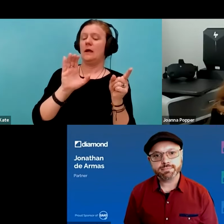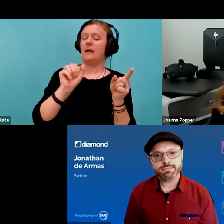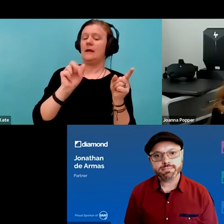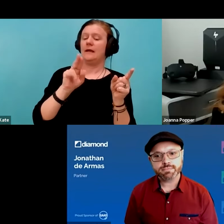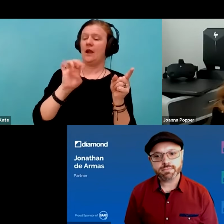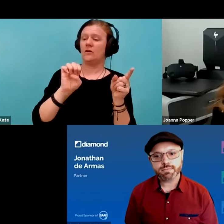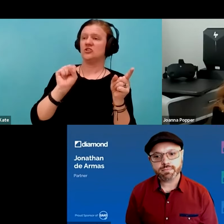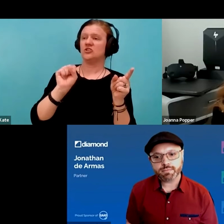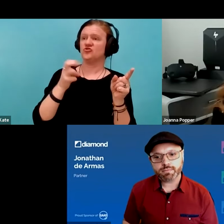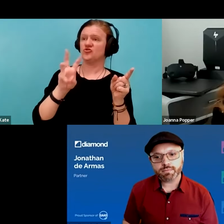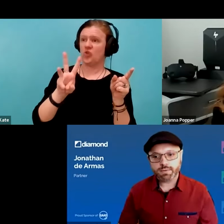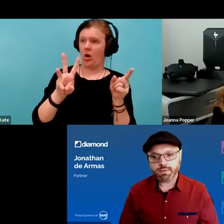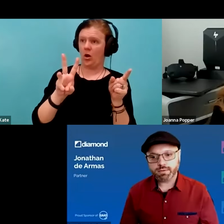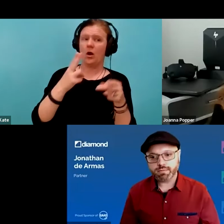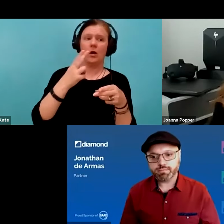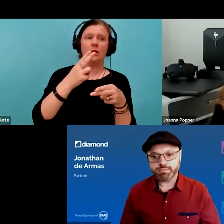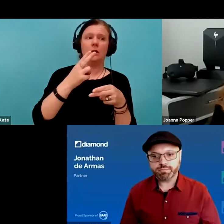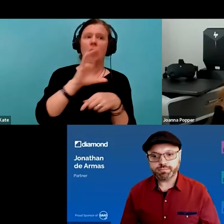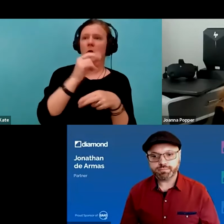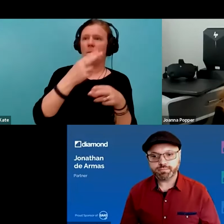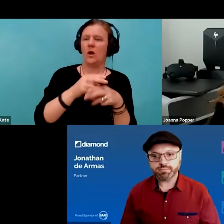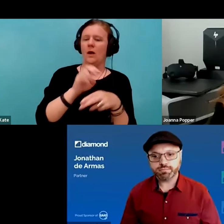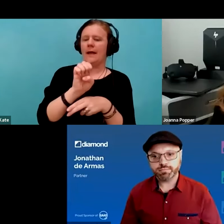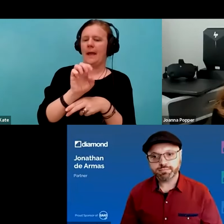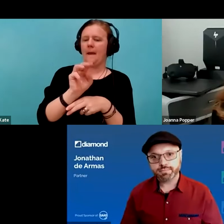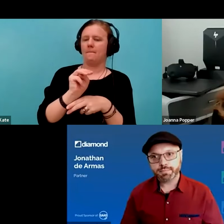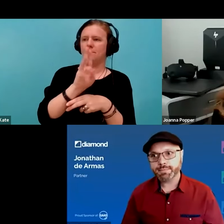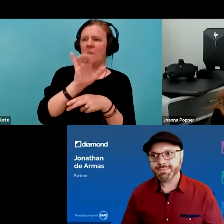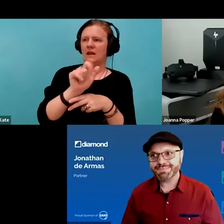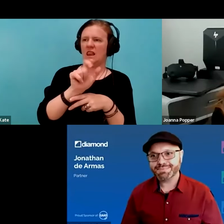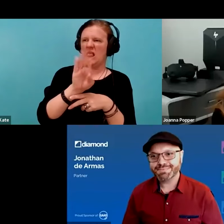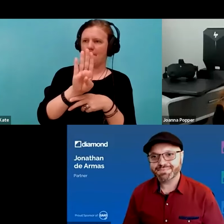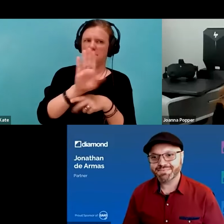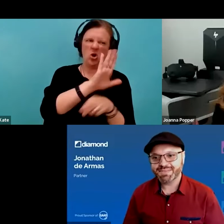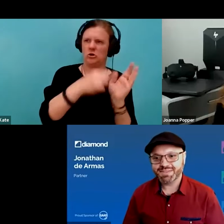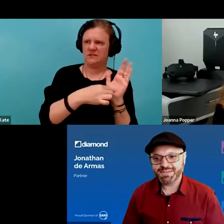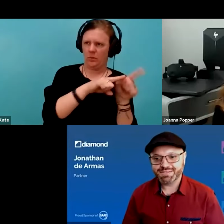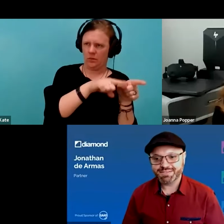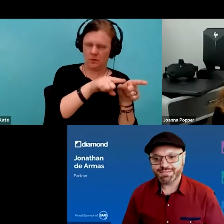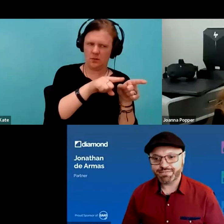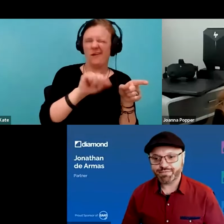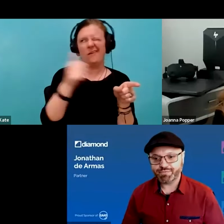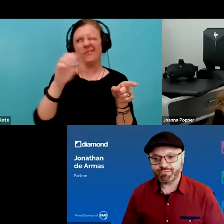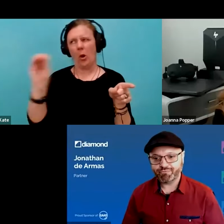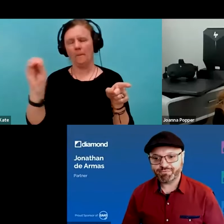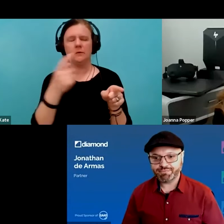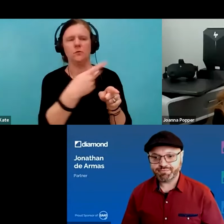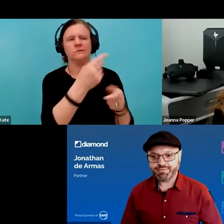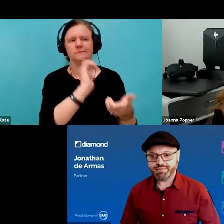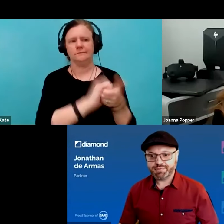founder of a company called embodied labs and there's other companies doing this. So I'm going to use her as an example. And she we also work with her on a professional basis